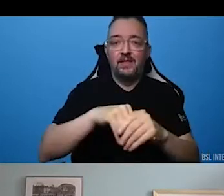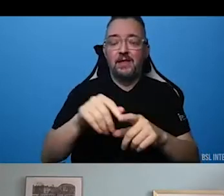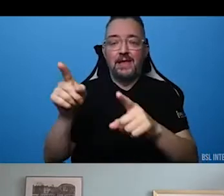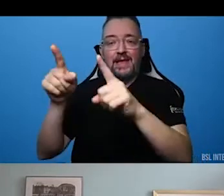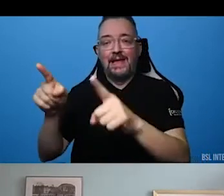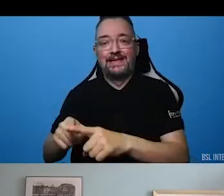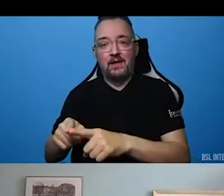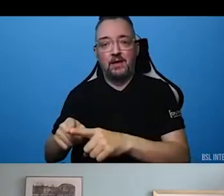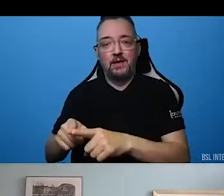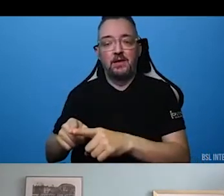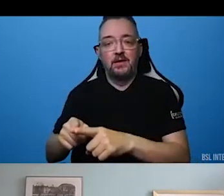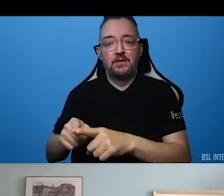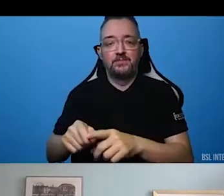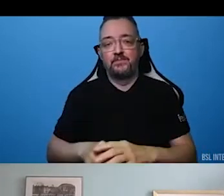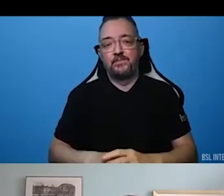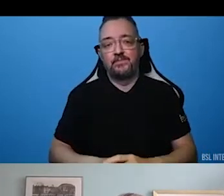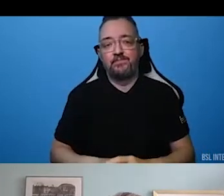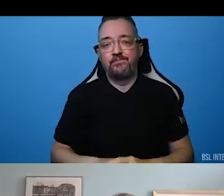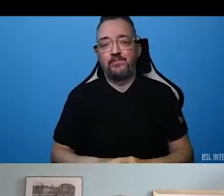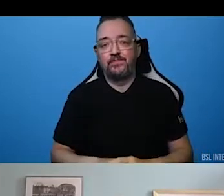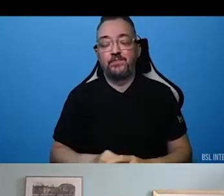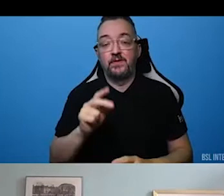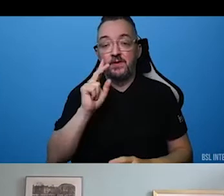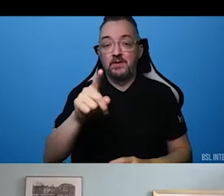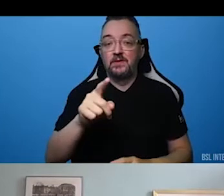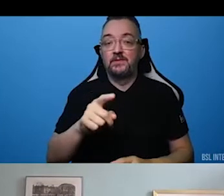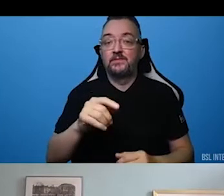on the ending of slavery. If you look at the slave compensation database